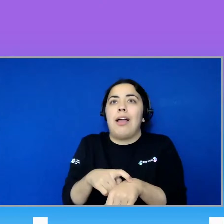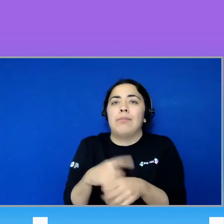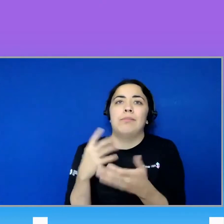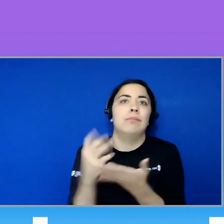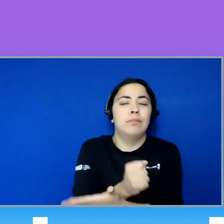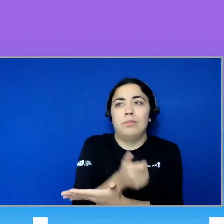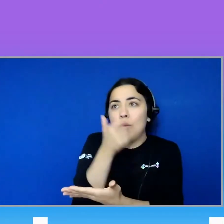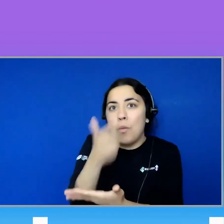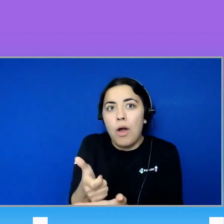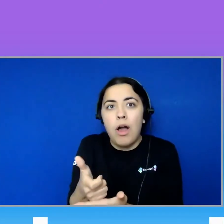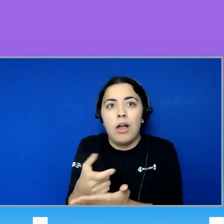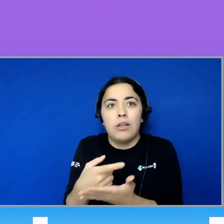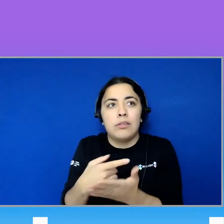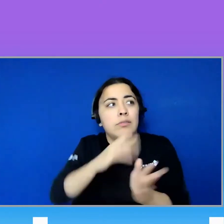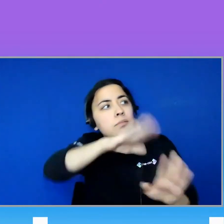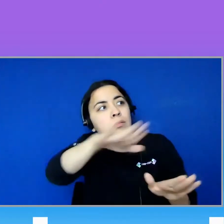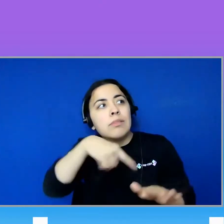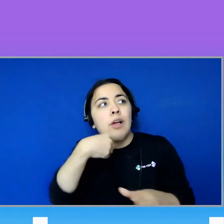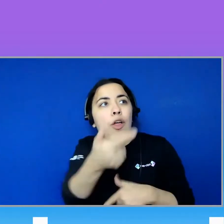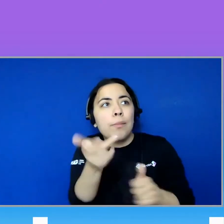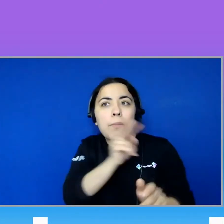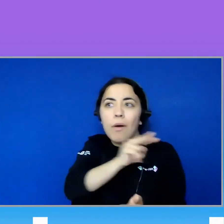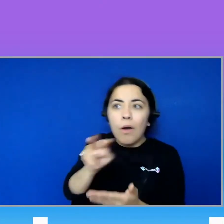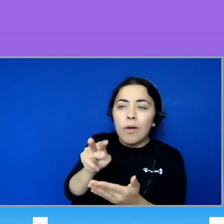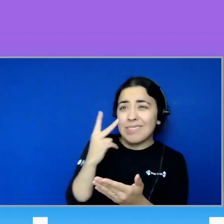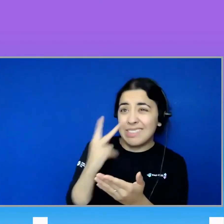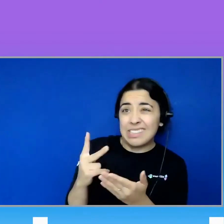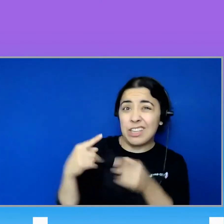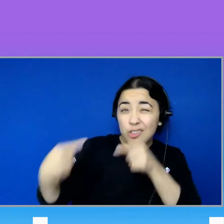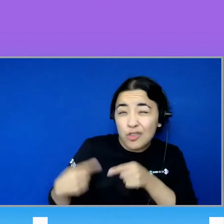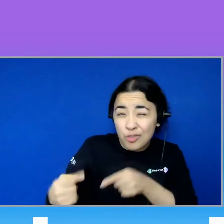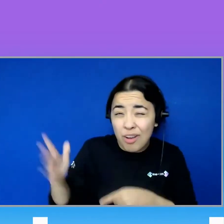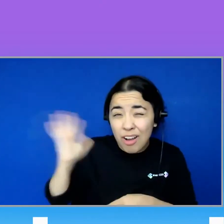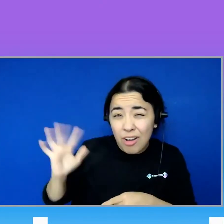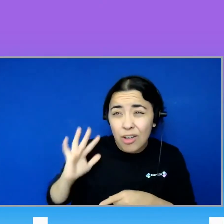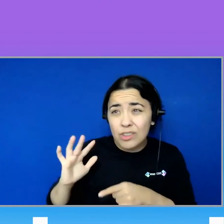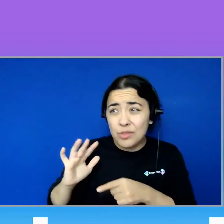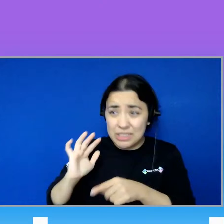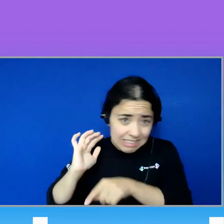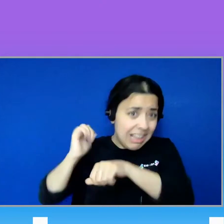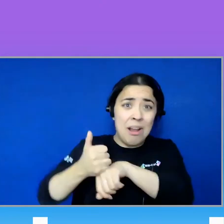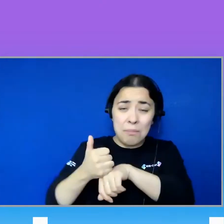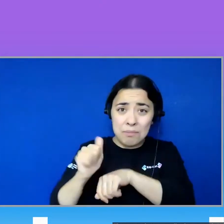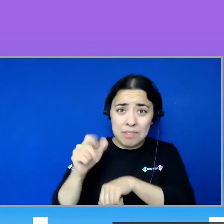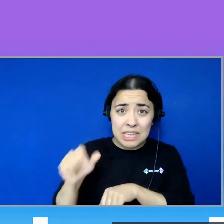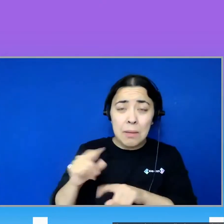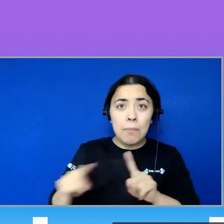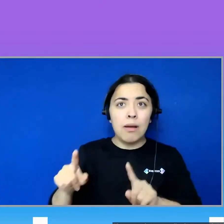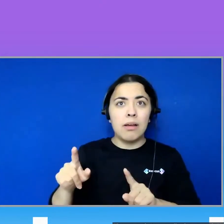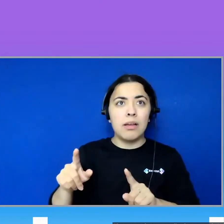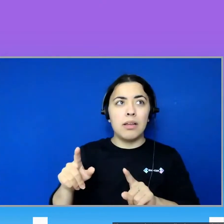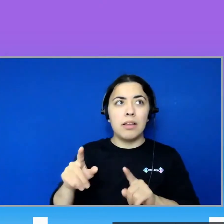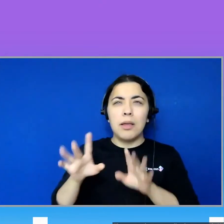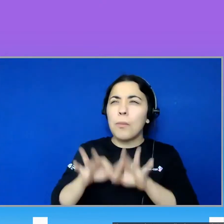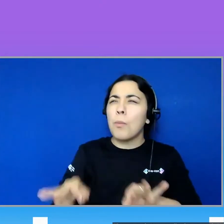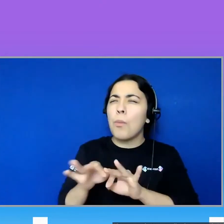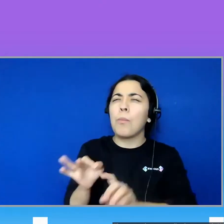show people what the struggle was just to get it made, but